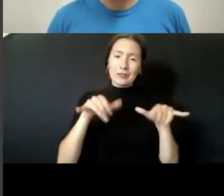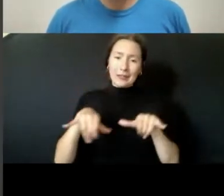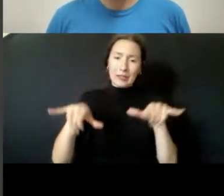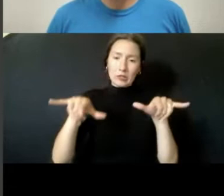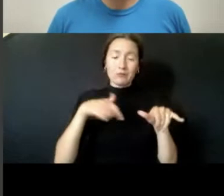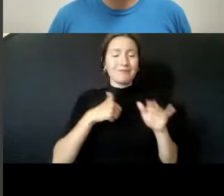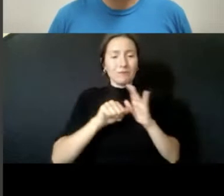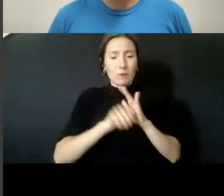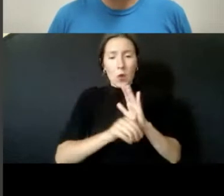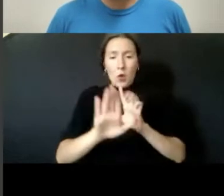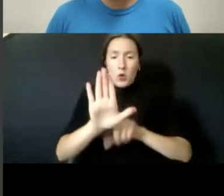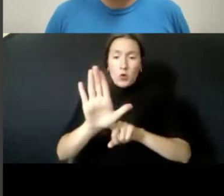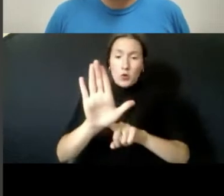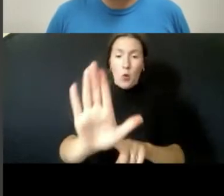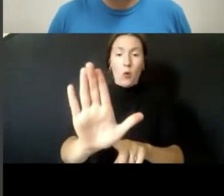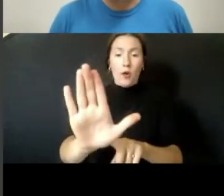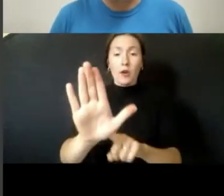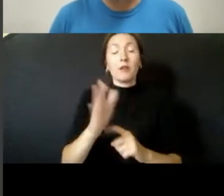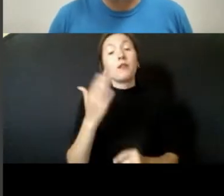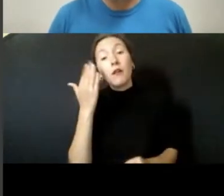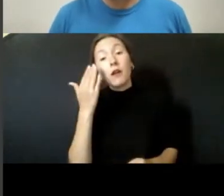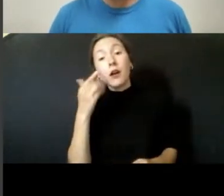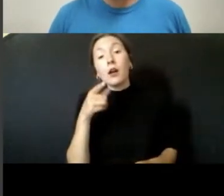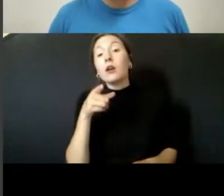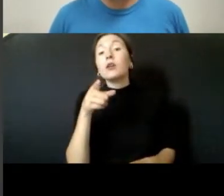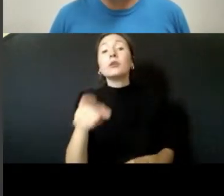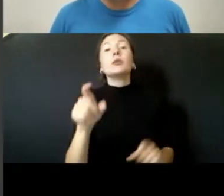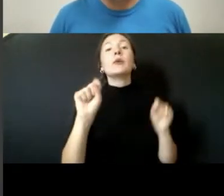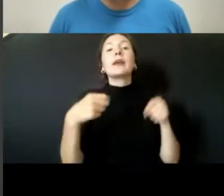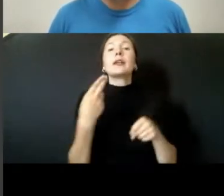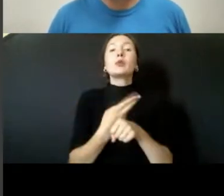the learning ninja standards which were actually the process of redoing for design and